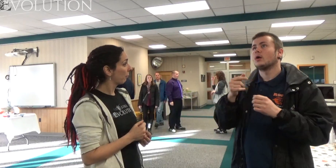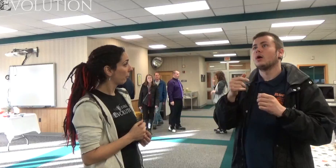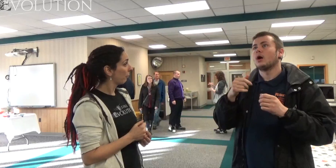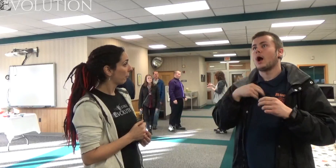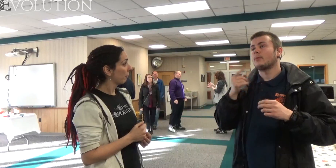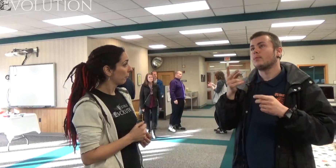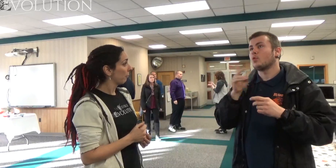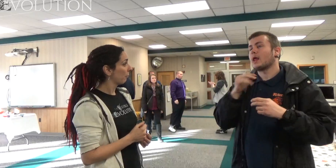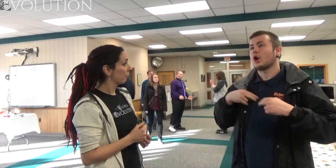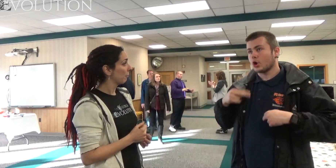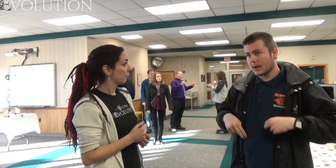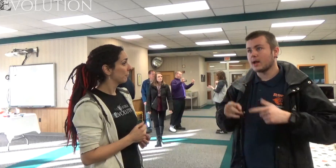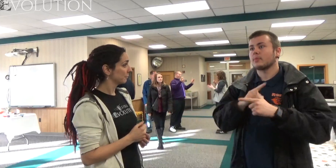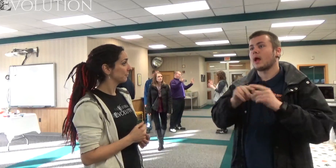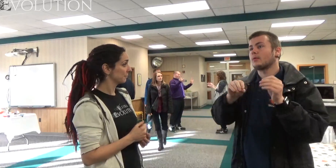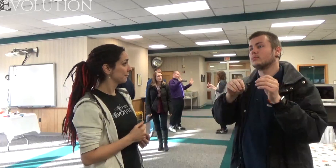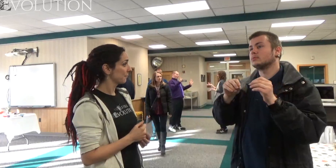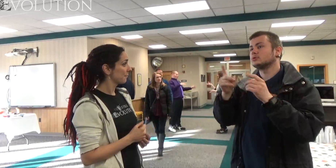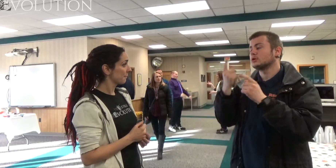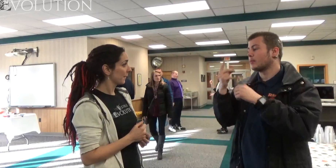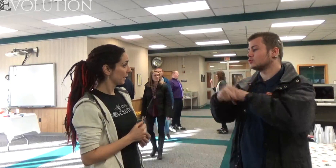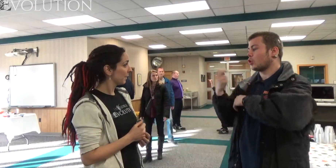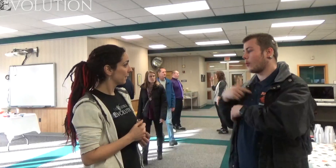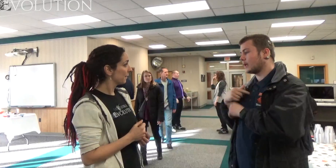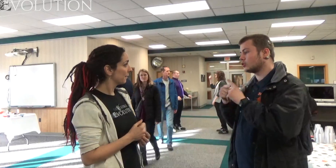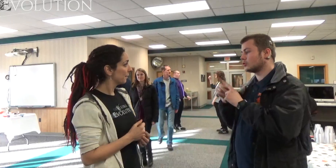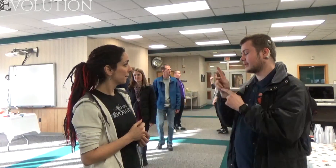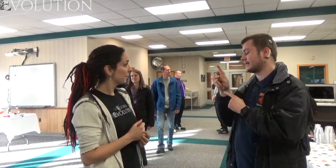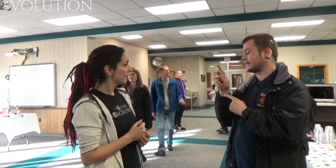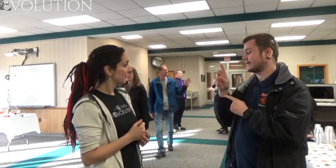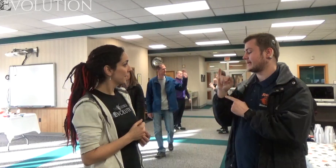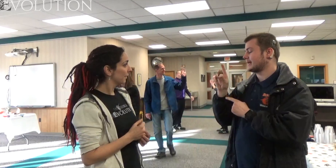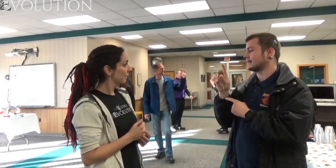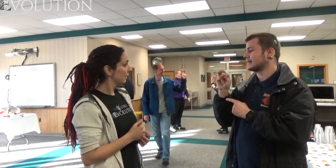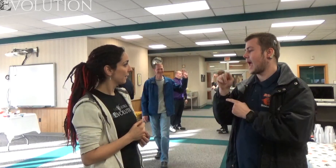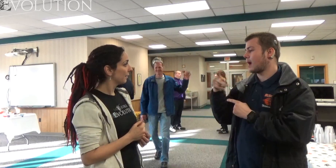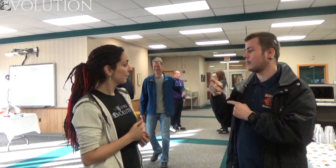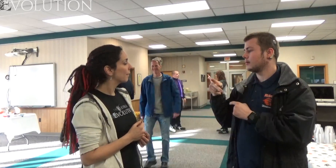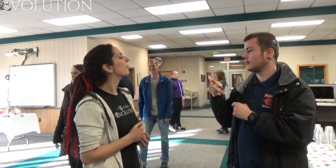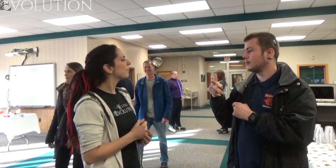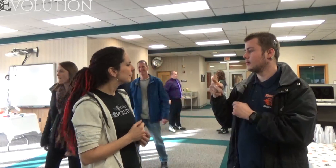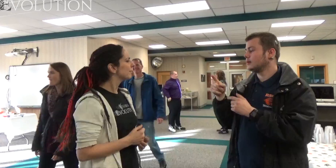I'm the human who someone stole, like being kidnapped.